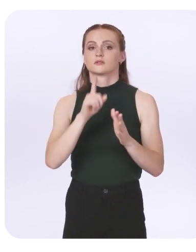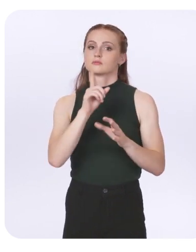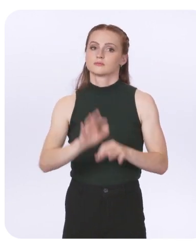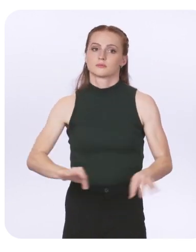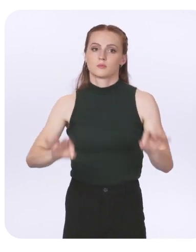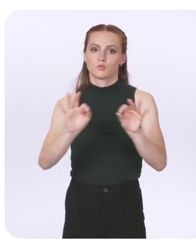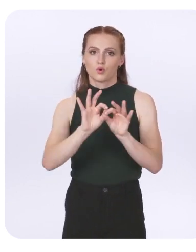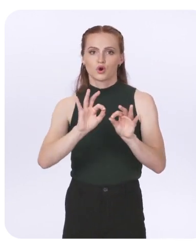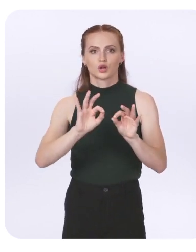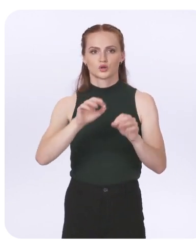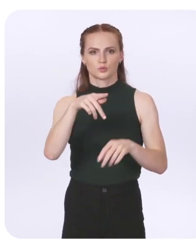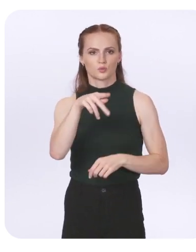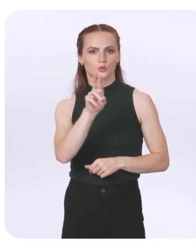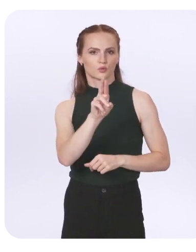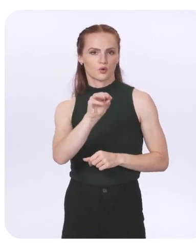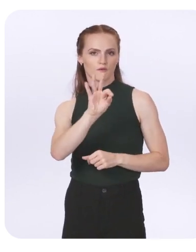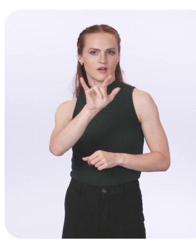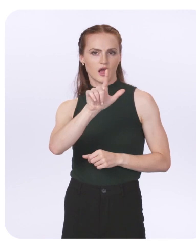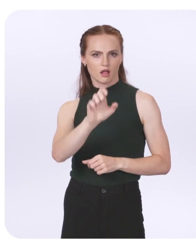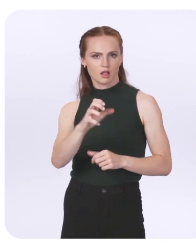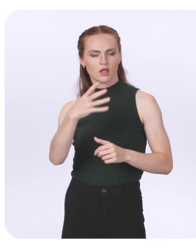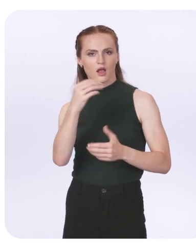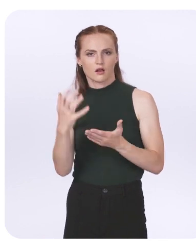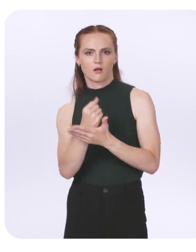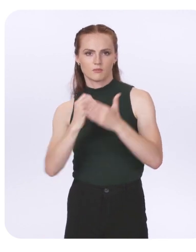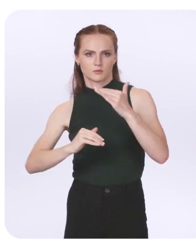Don't wait until all the features are in the game.